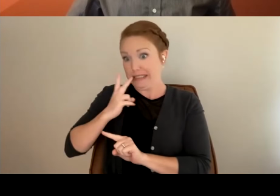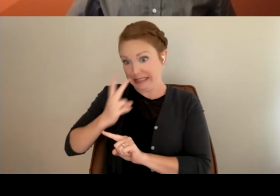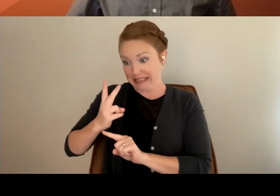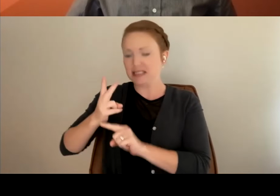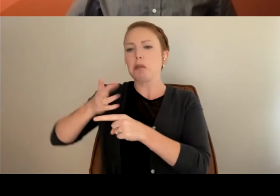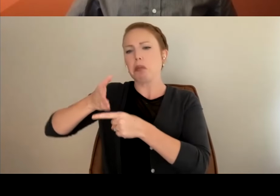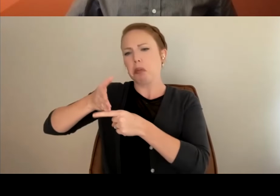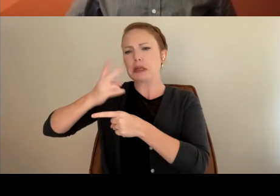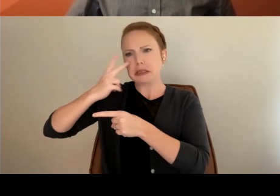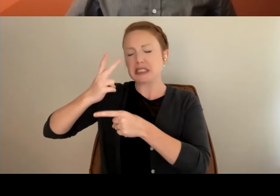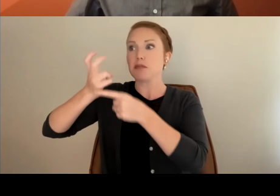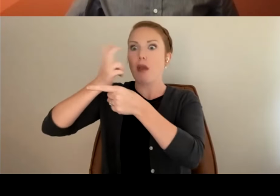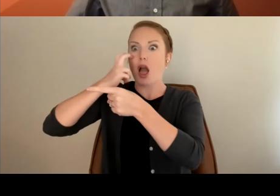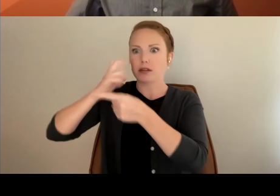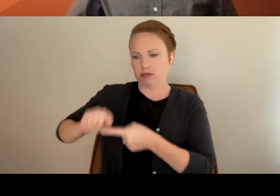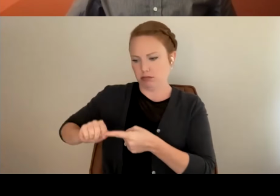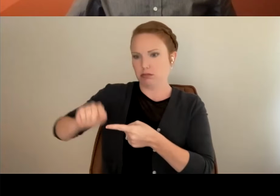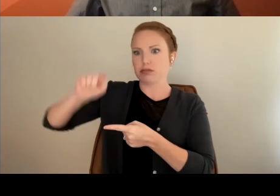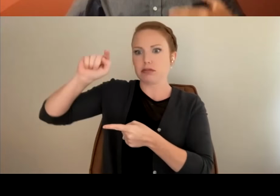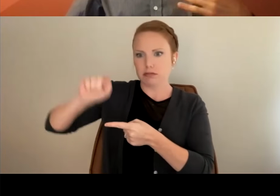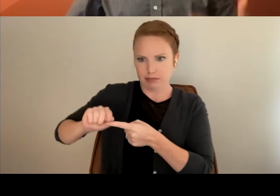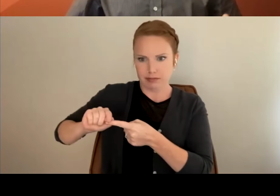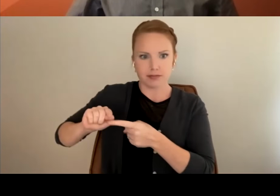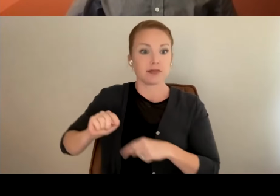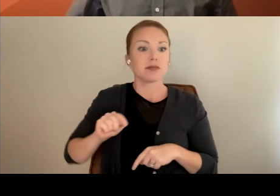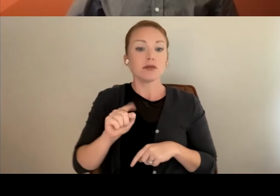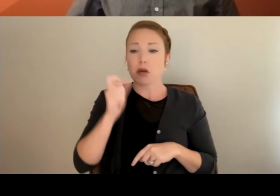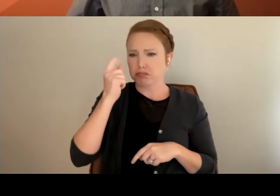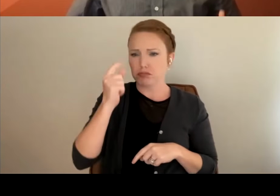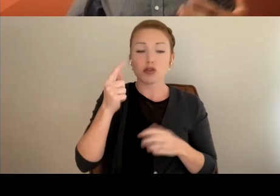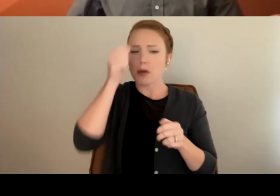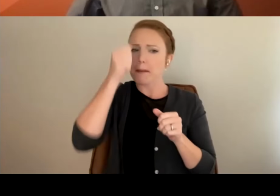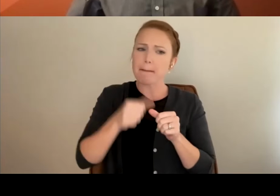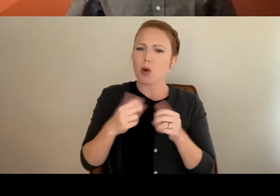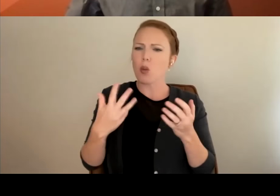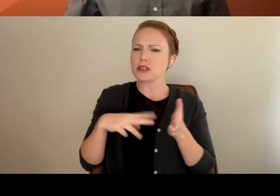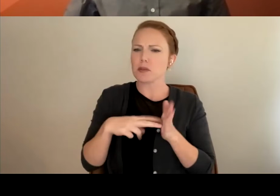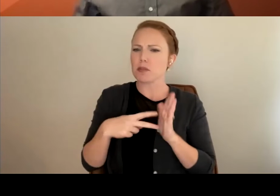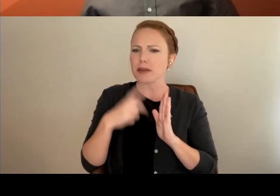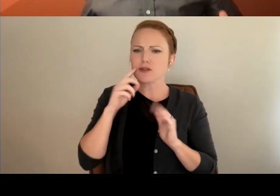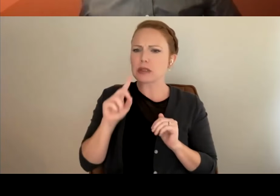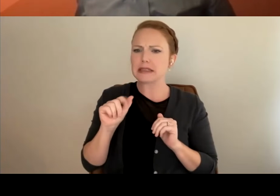the way? Okay and so to remind ourselves of the purpose of data visualization, one way